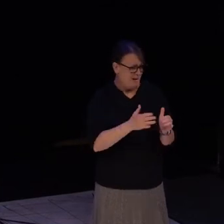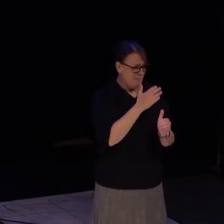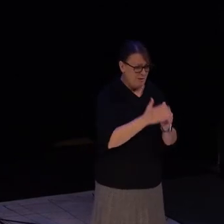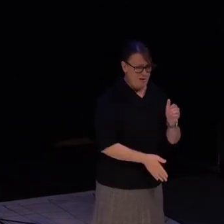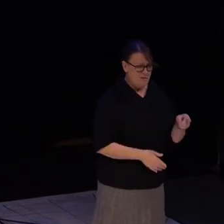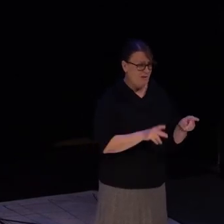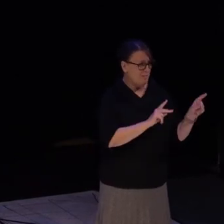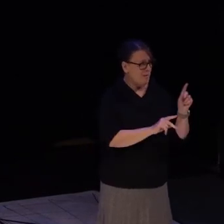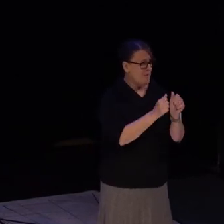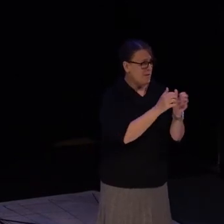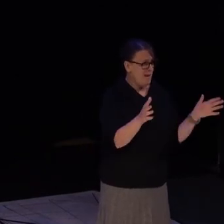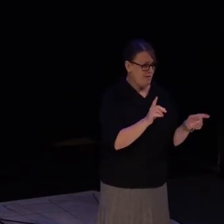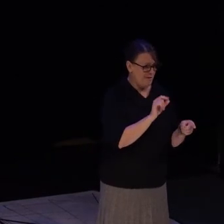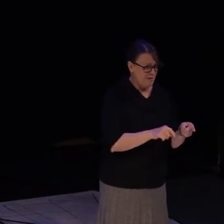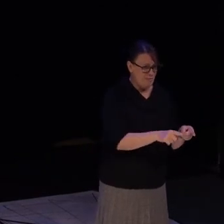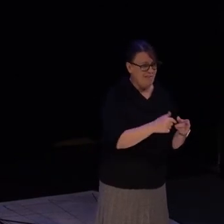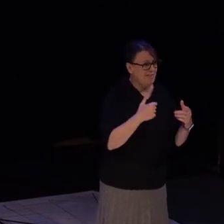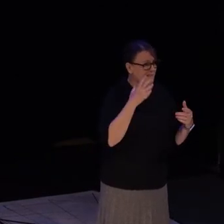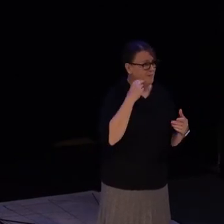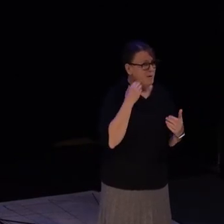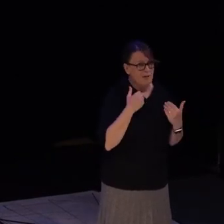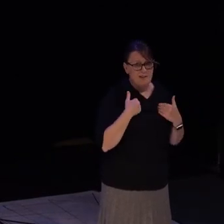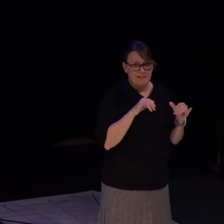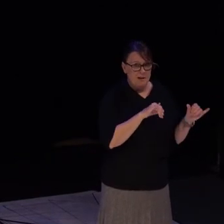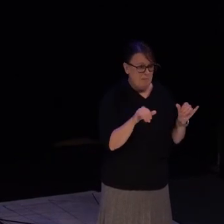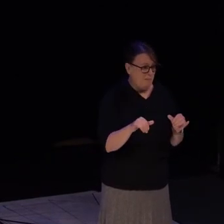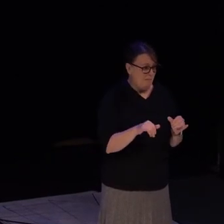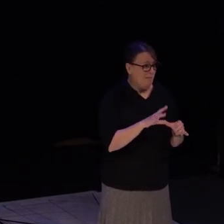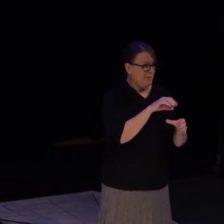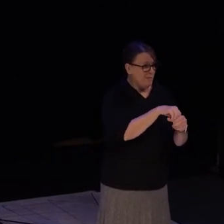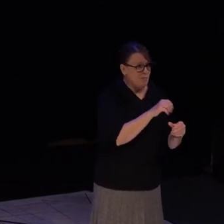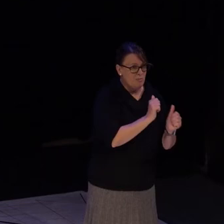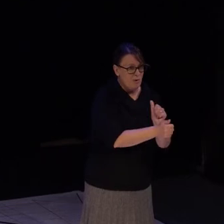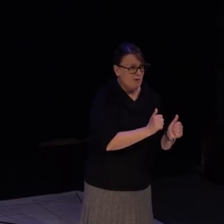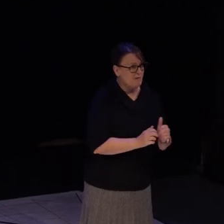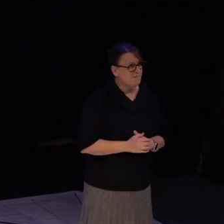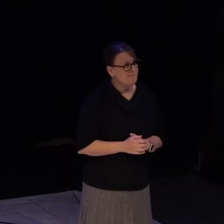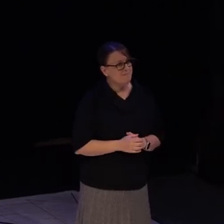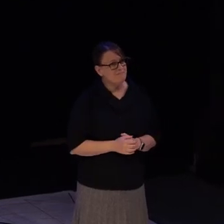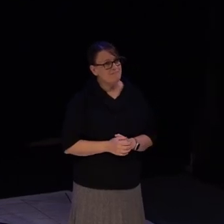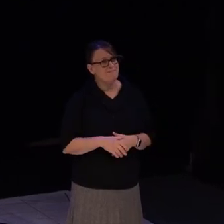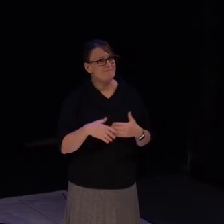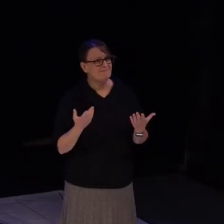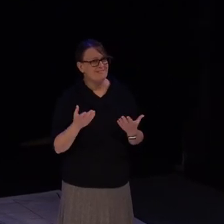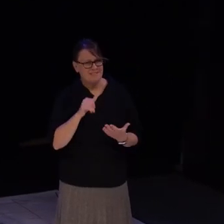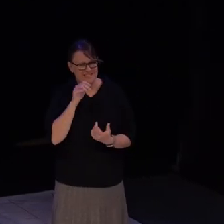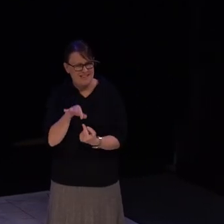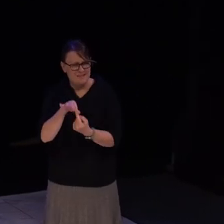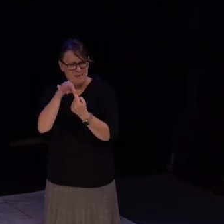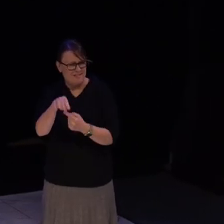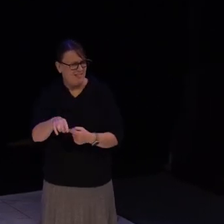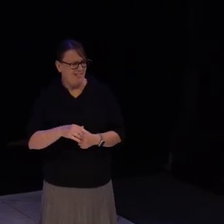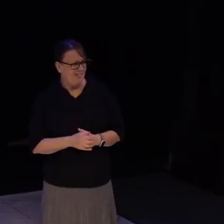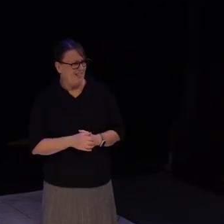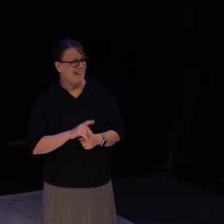experience when they're included in sports. So it's not special. It's just sport.